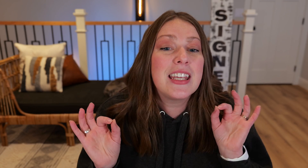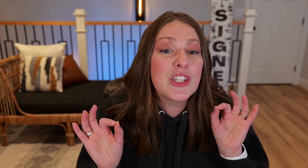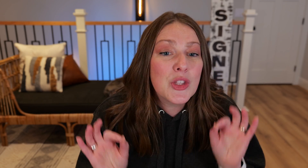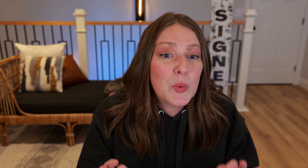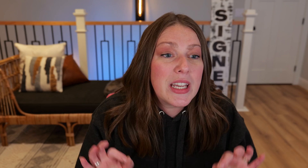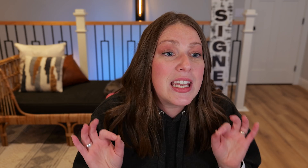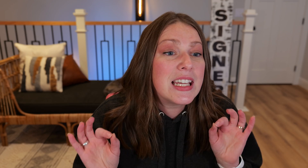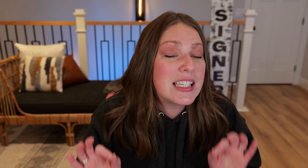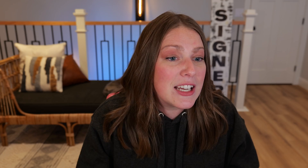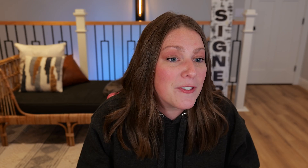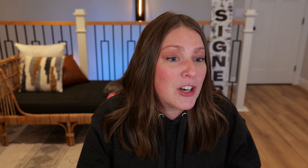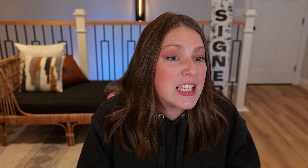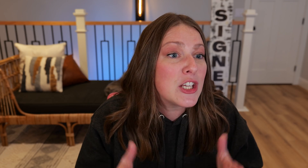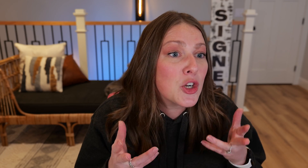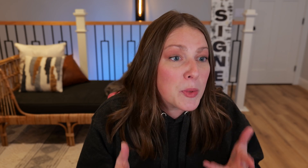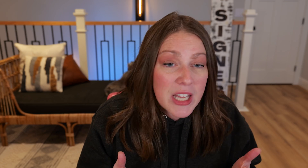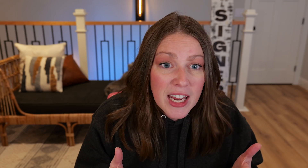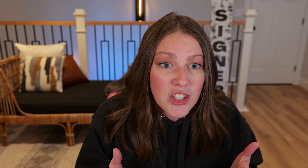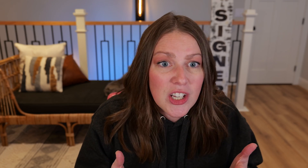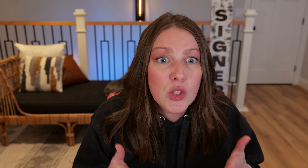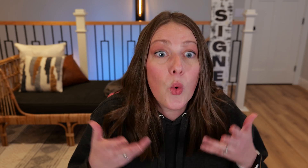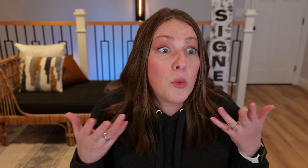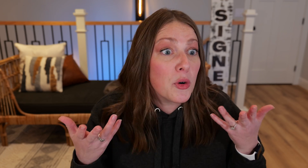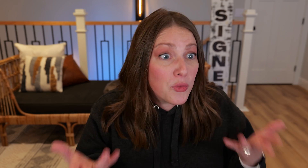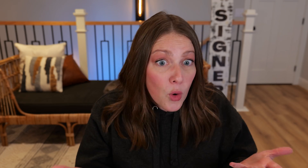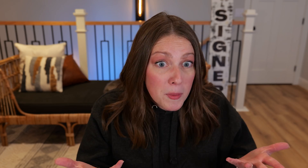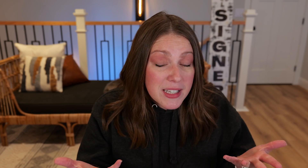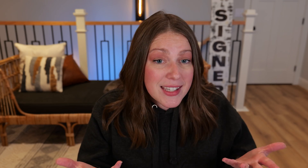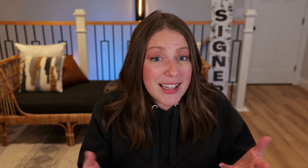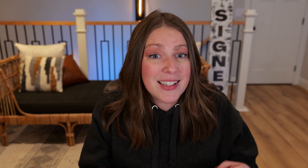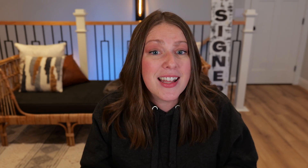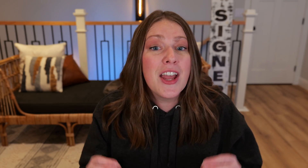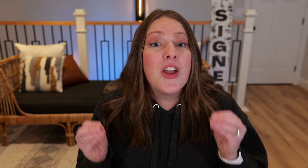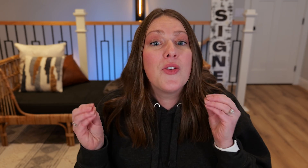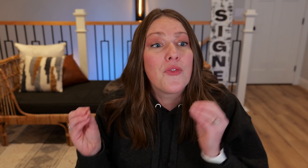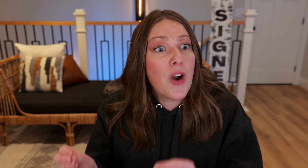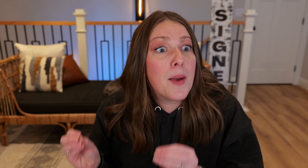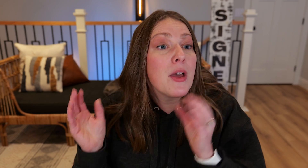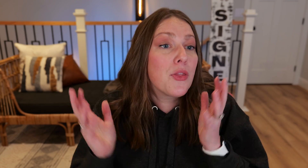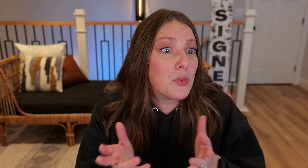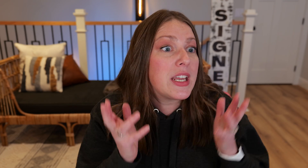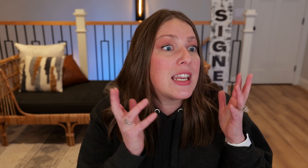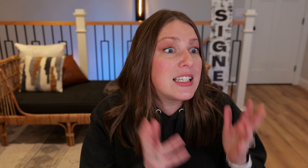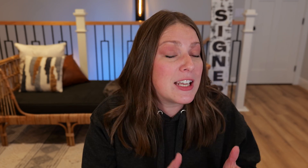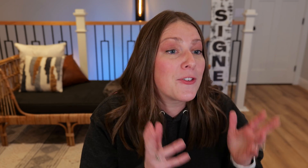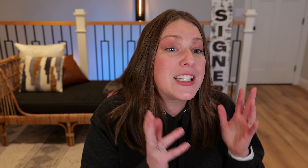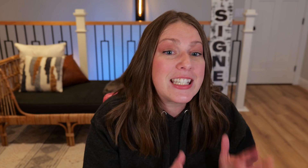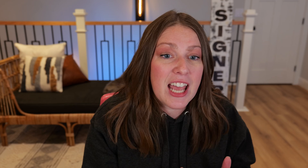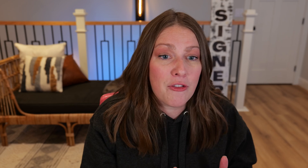these three different interpretations or performances from three different Deaf